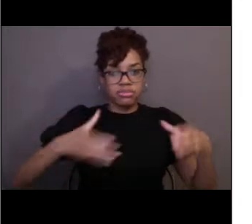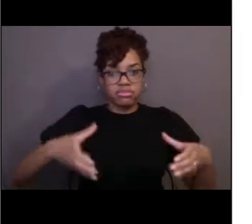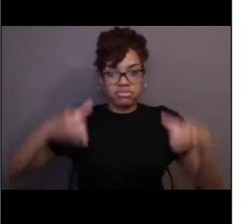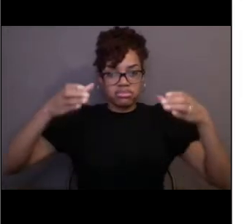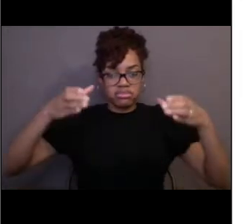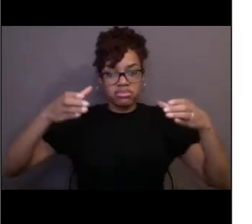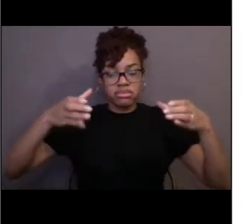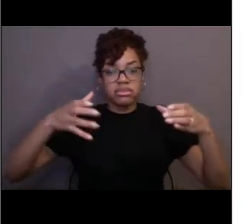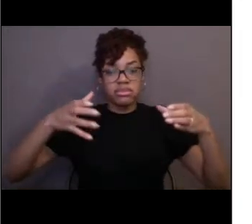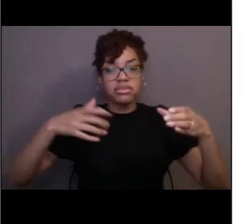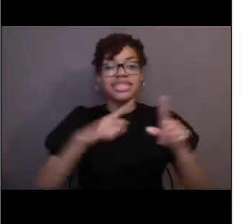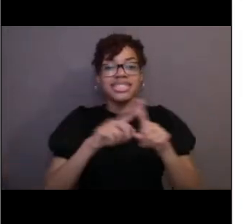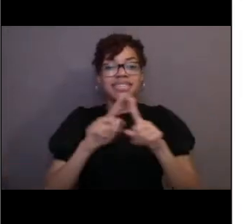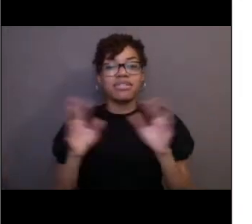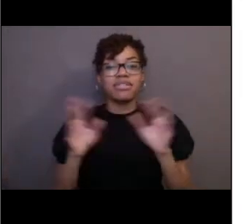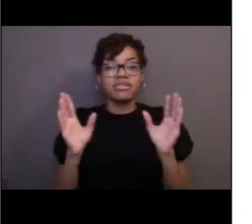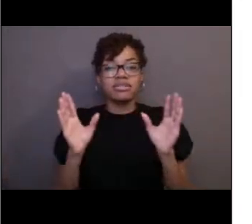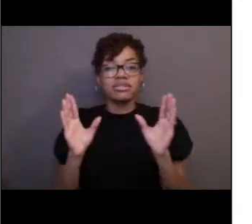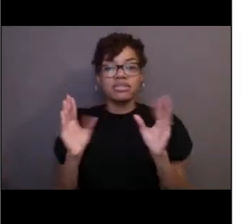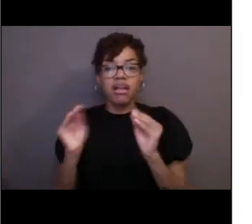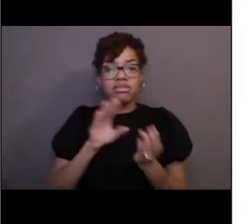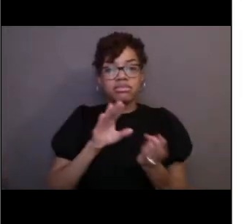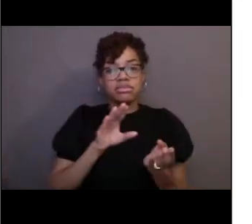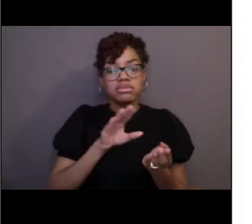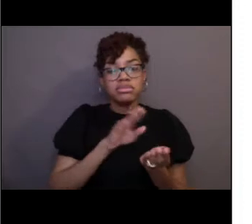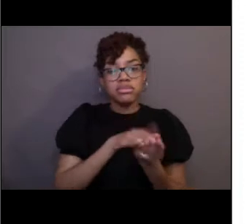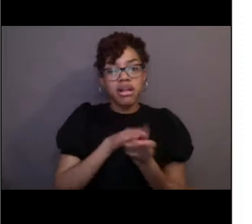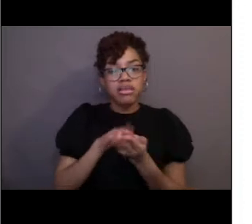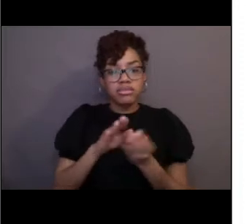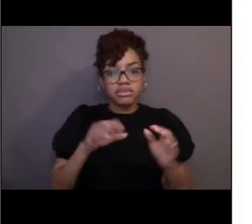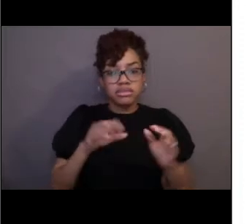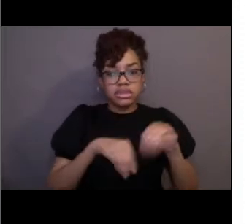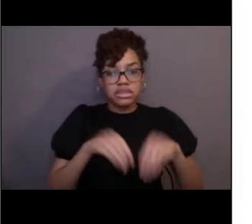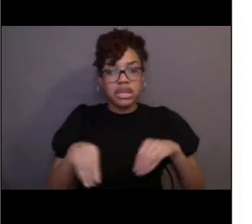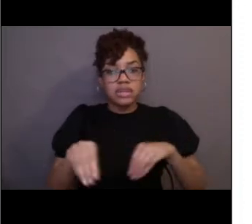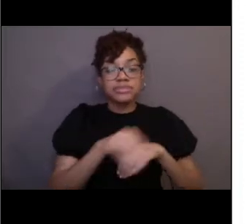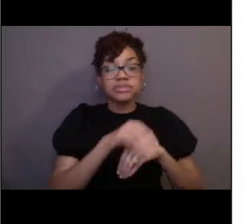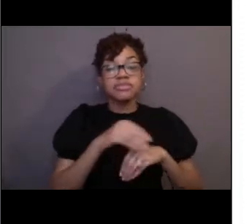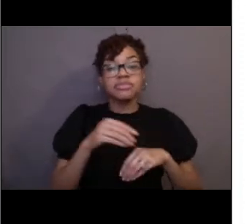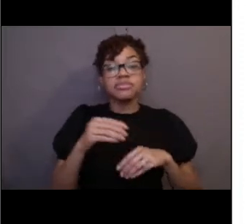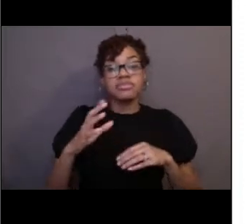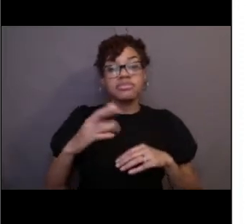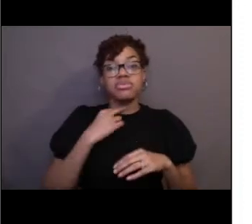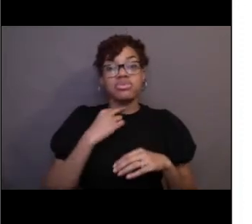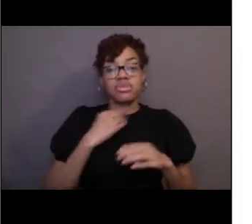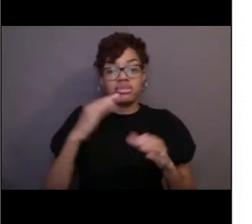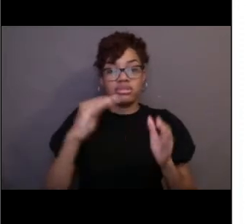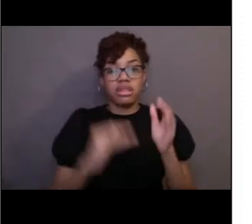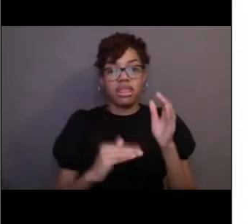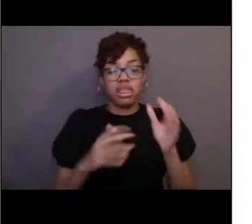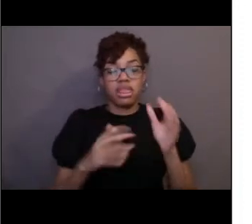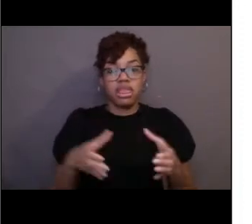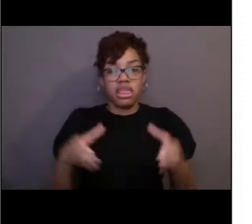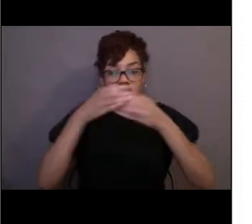at mitigating or dealing with that issue by changing their gear. And Coonamessett Farm Foundation, in fact, was a big part in